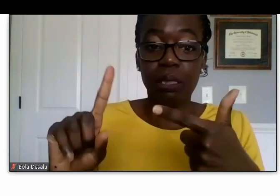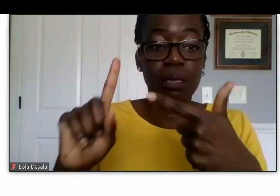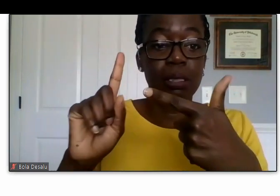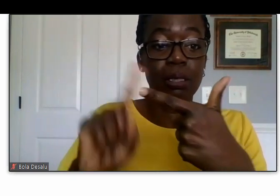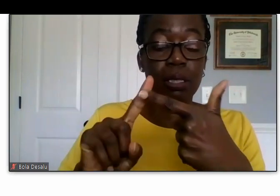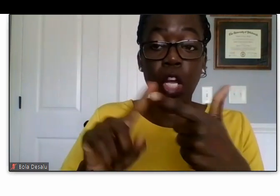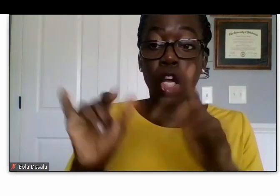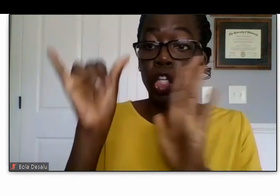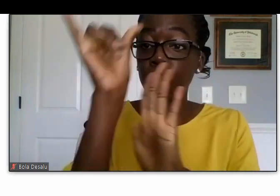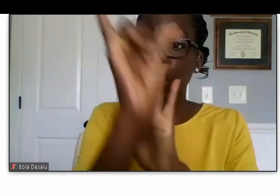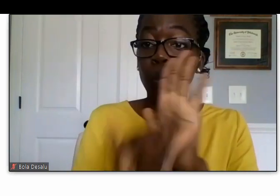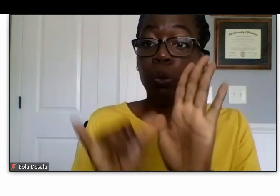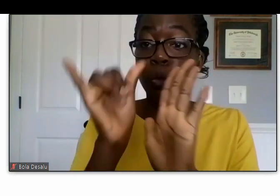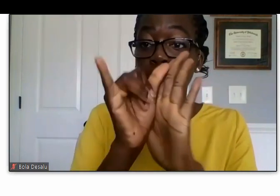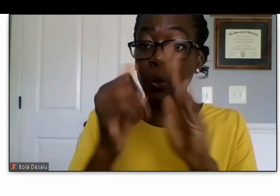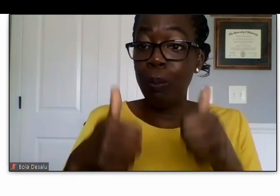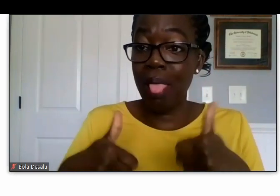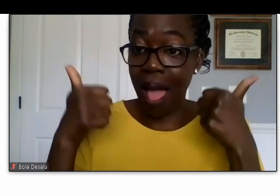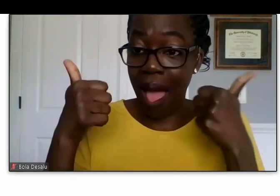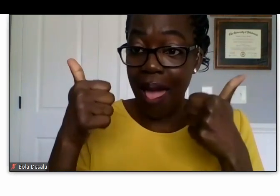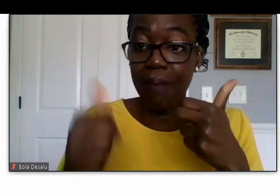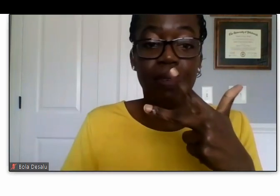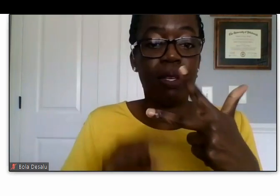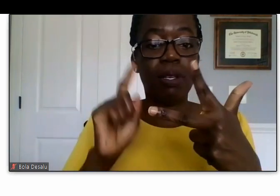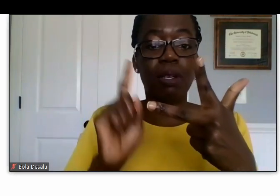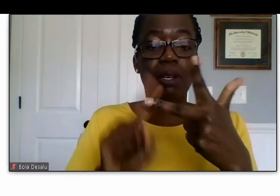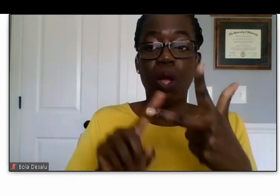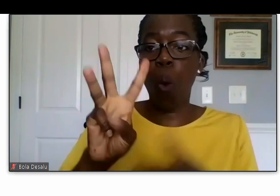spoken - dialects - dialogue for web conferencing or webinars